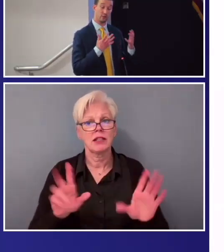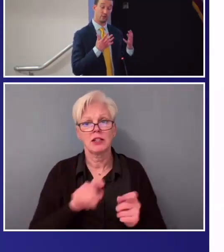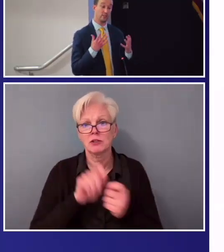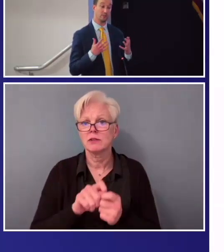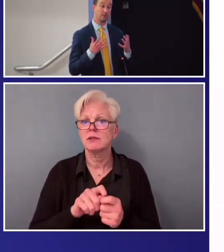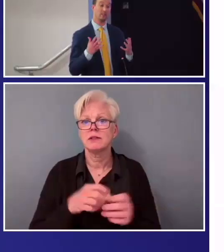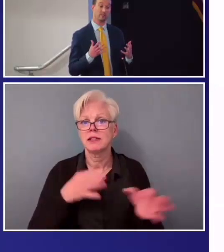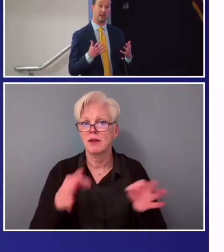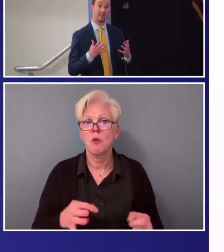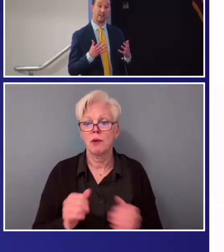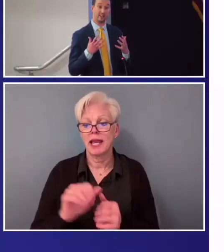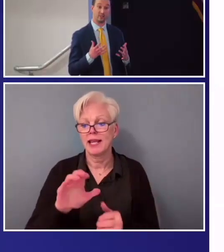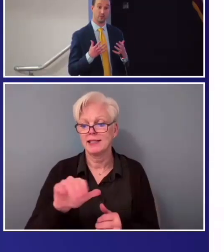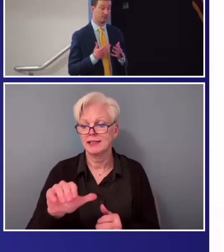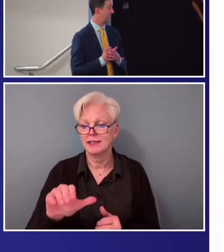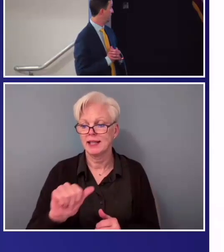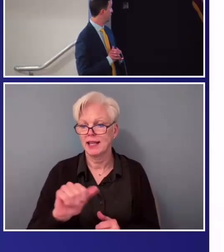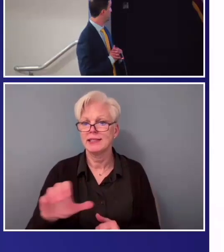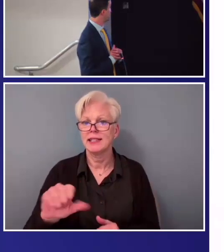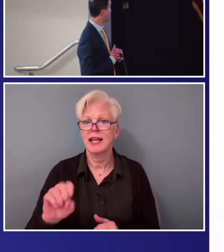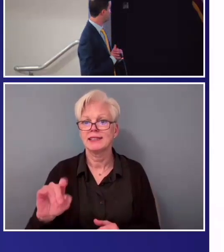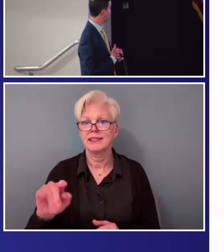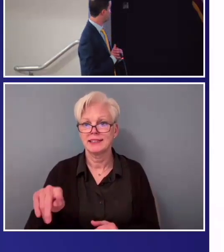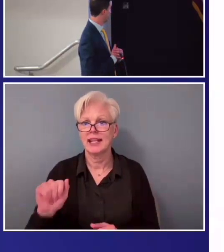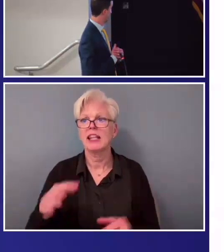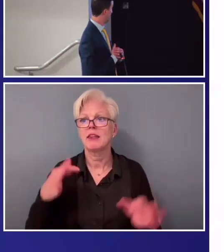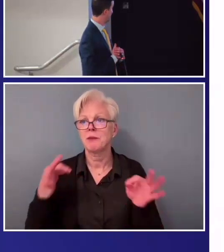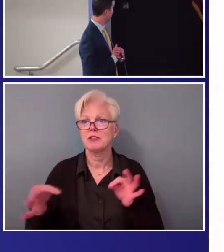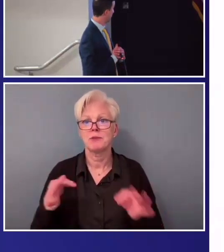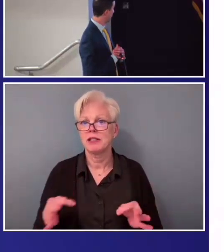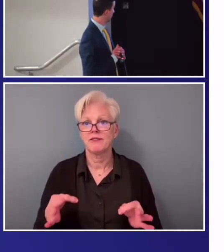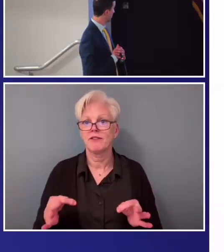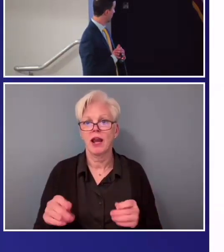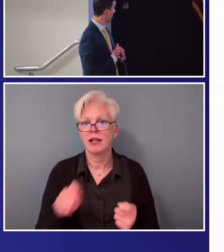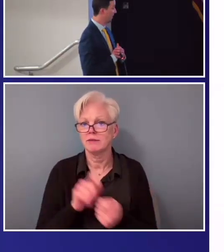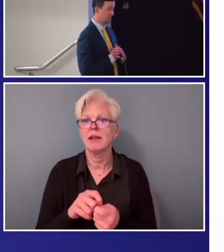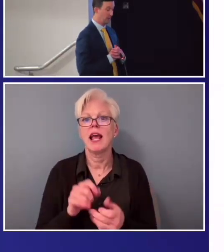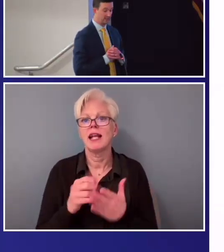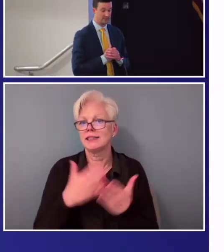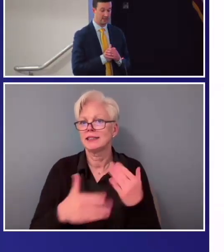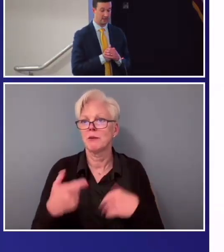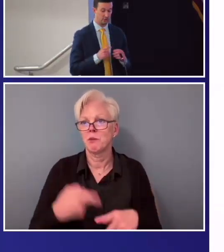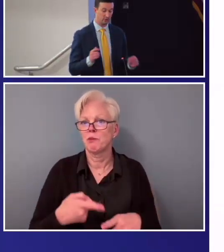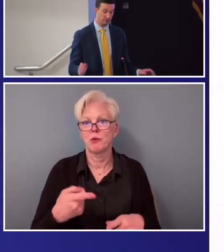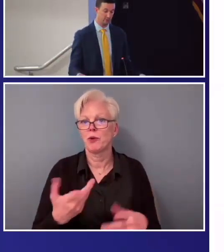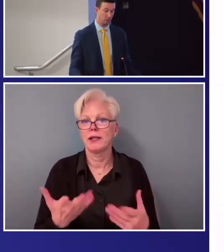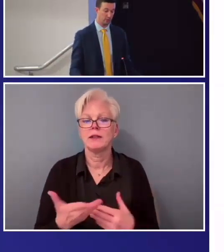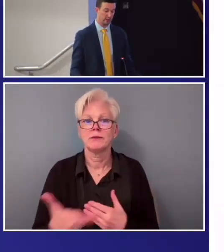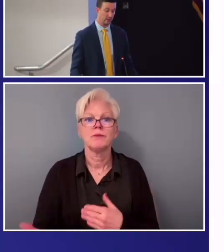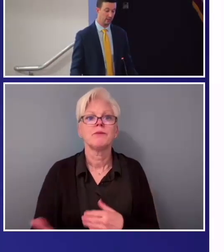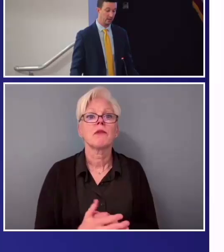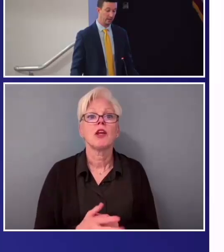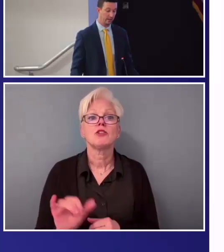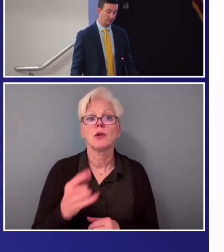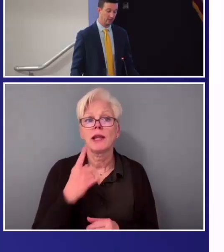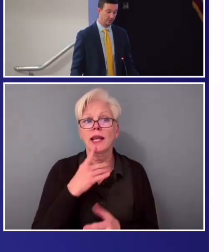they will need to be defined at some stage. Next, next slide please. So as I said earlier this morning in the